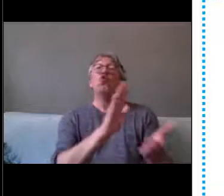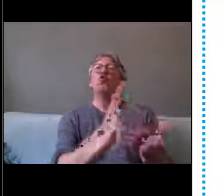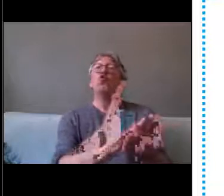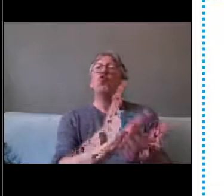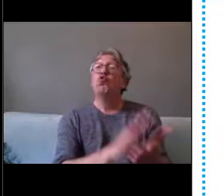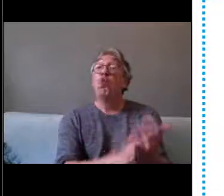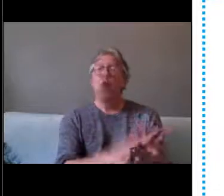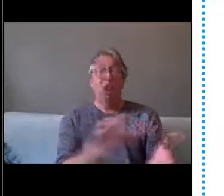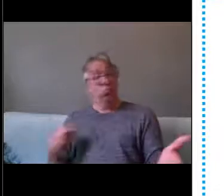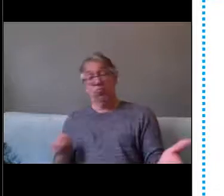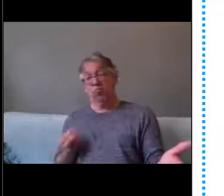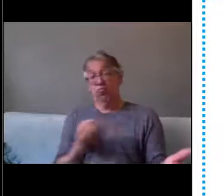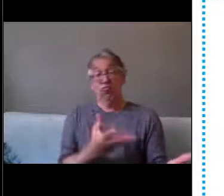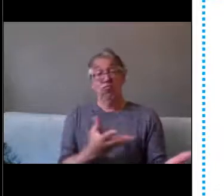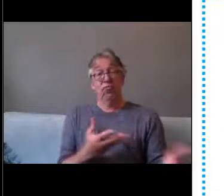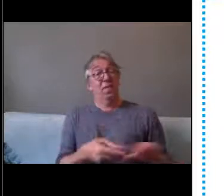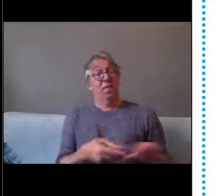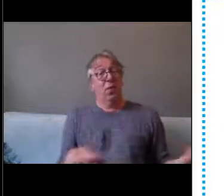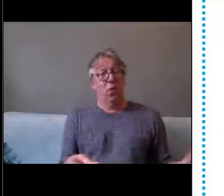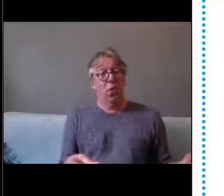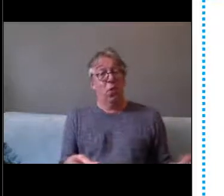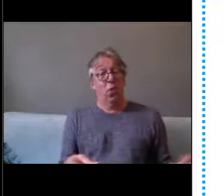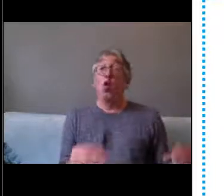as well as for non-formal education.